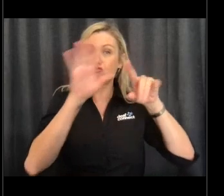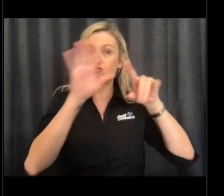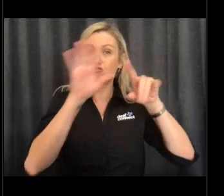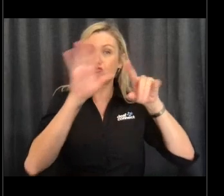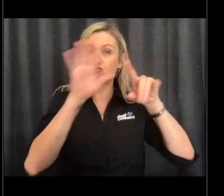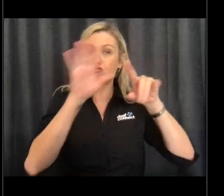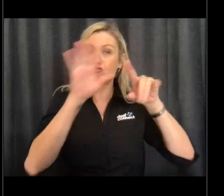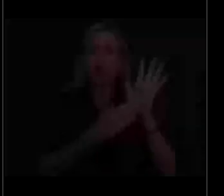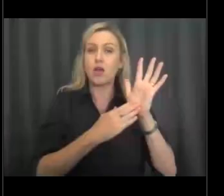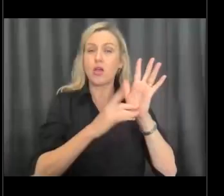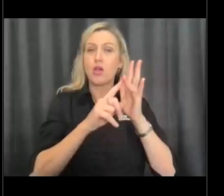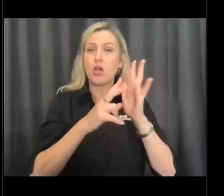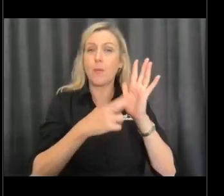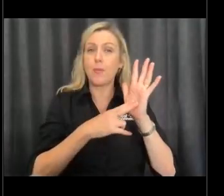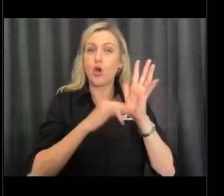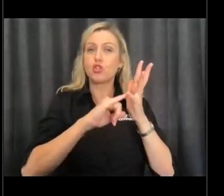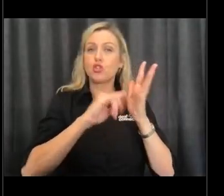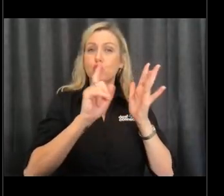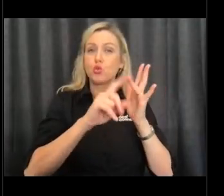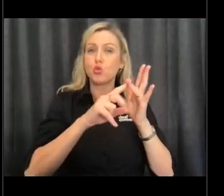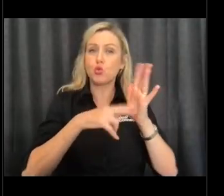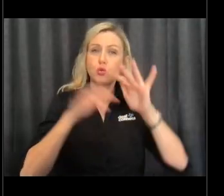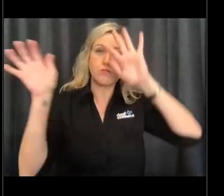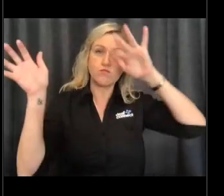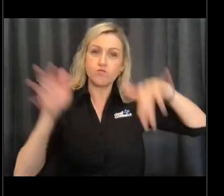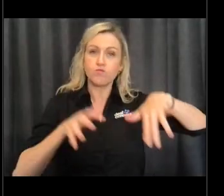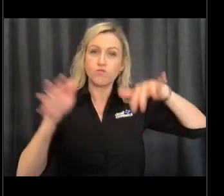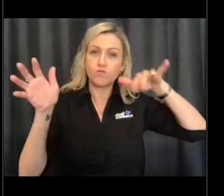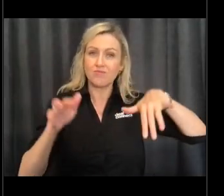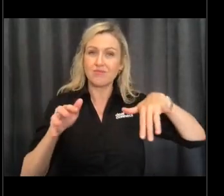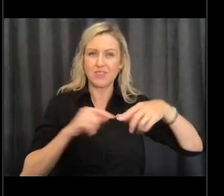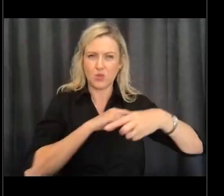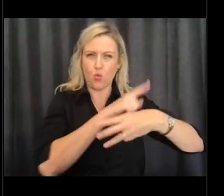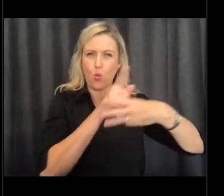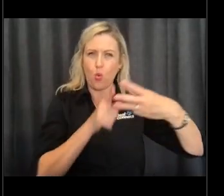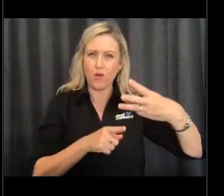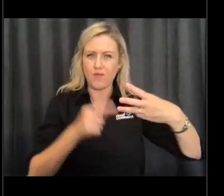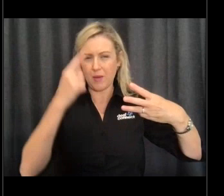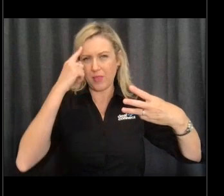So all of those things led to us deciding it's probably a good time to have a chat.